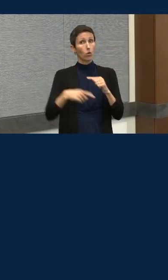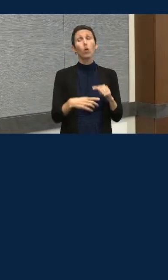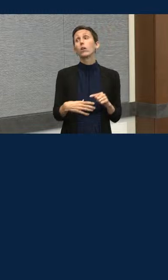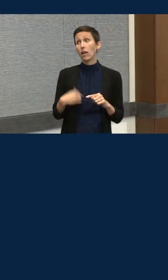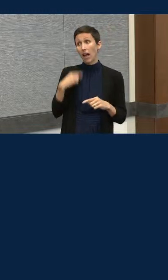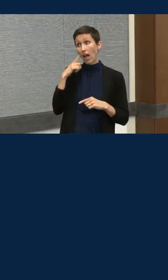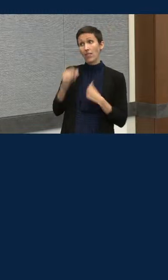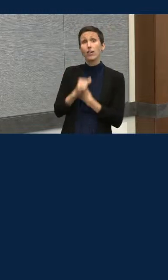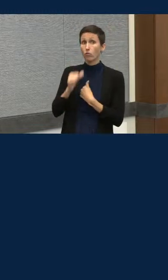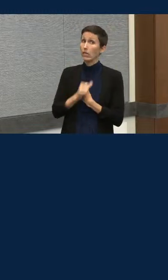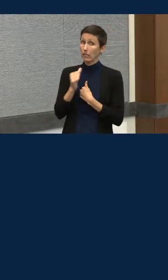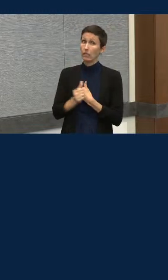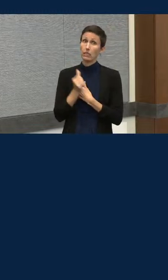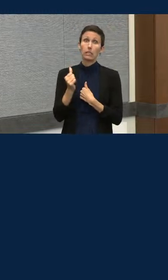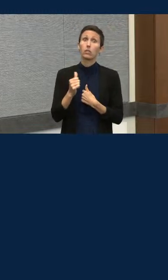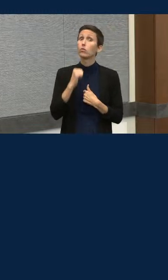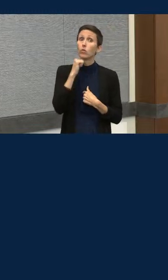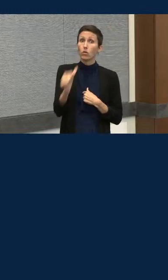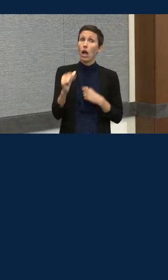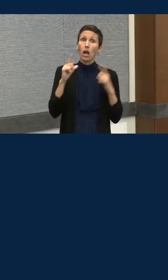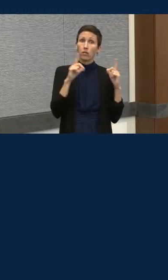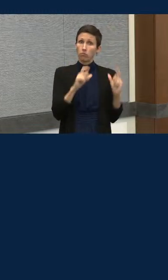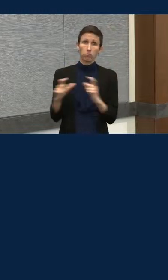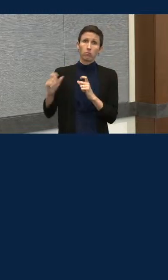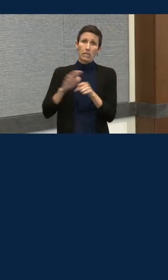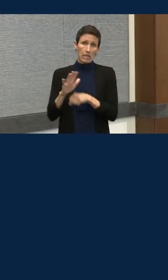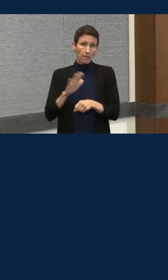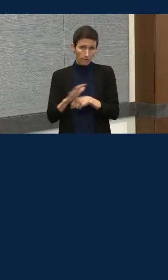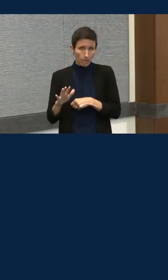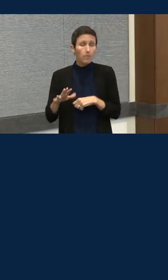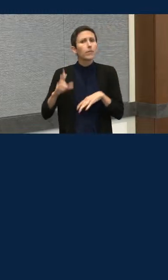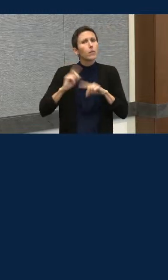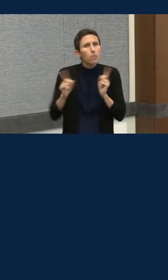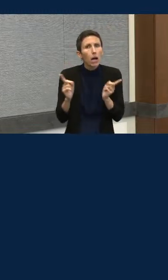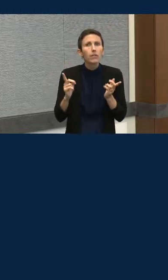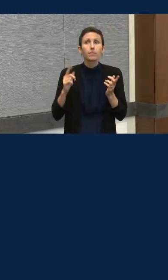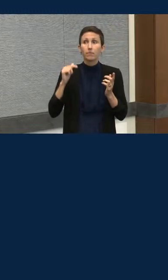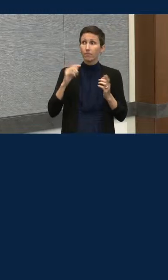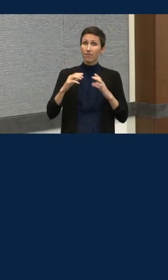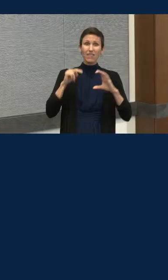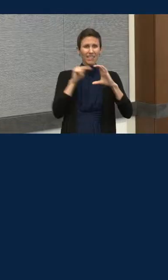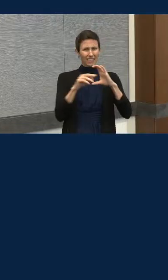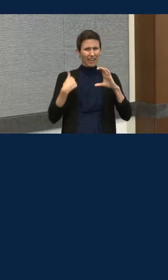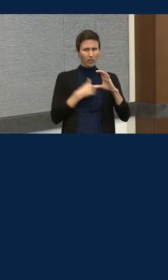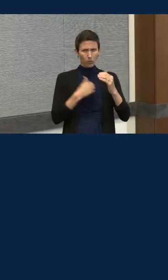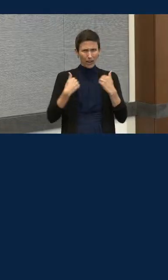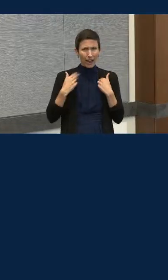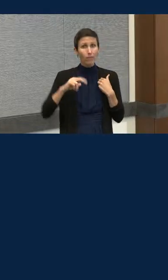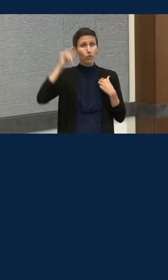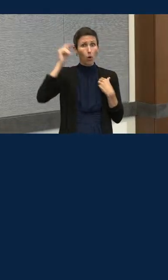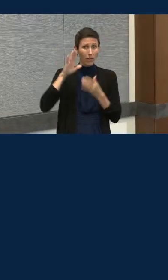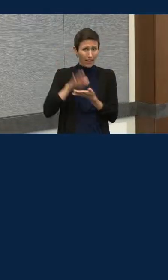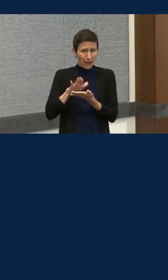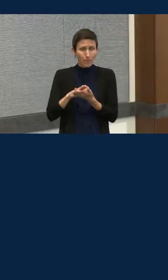is risky on sampling case base the fact we are talking here. The scanners we have on north